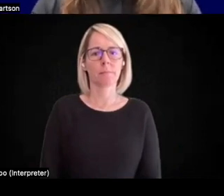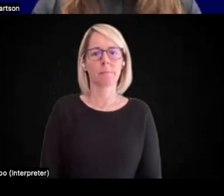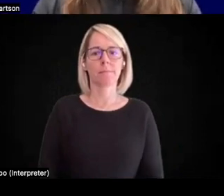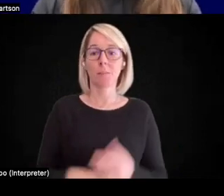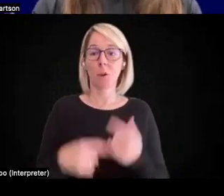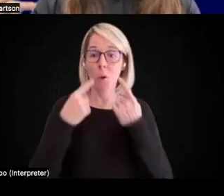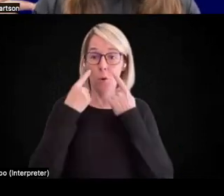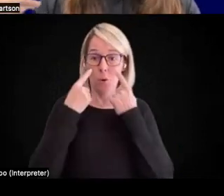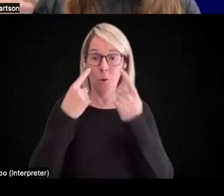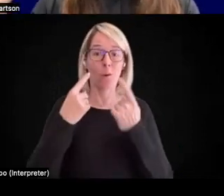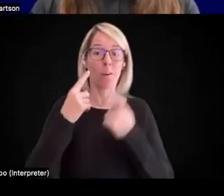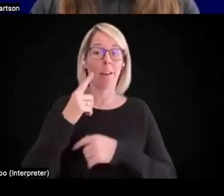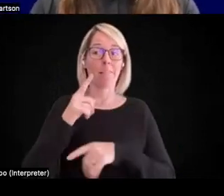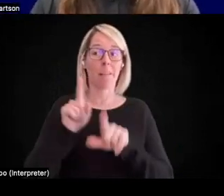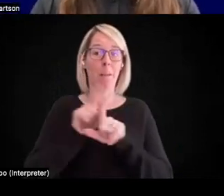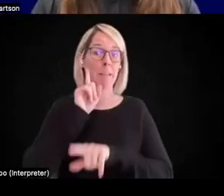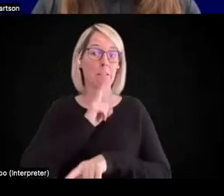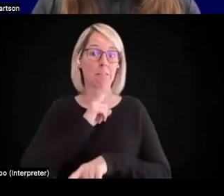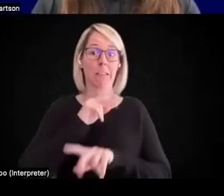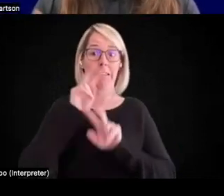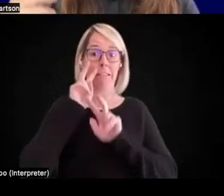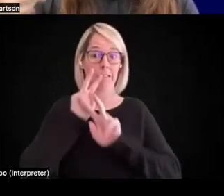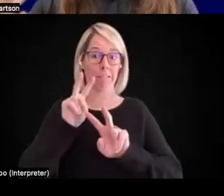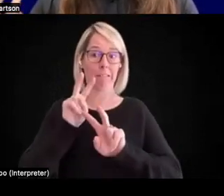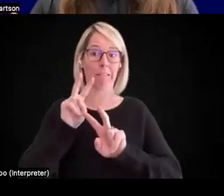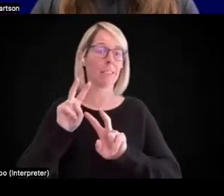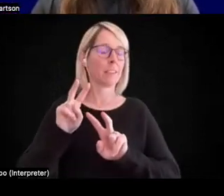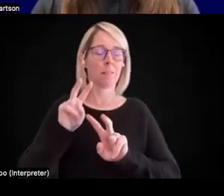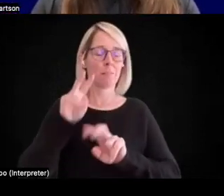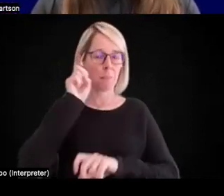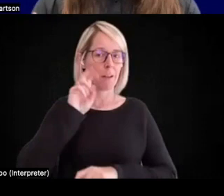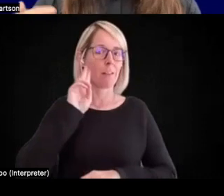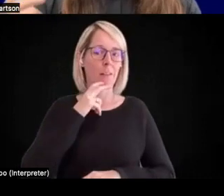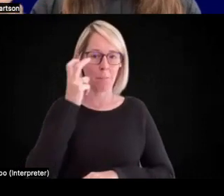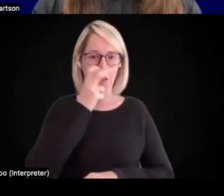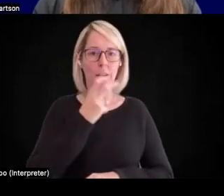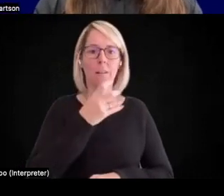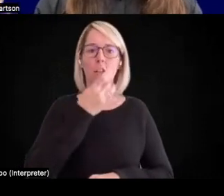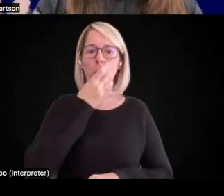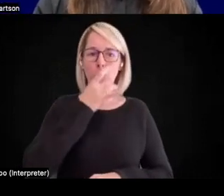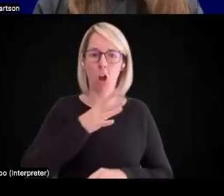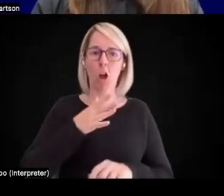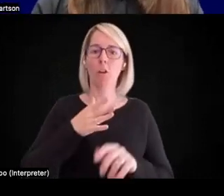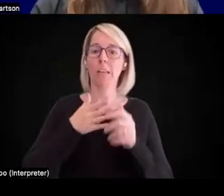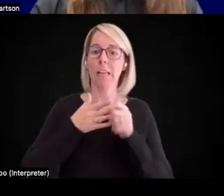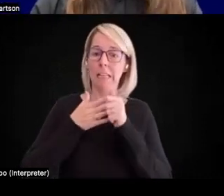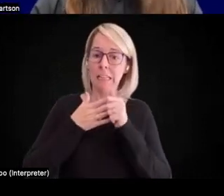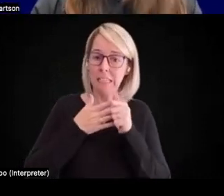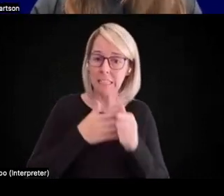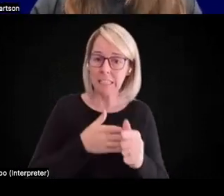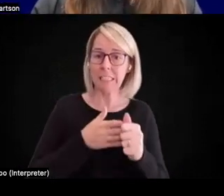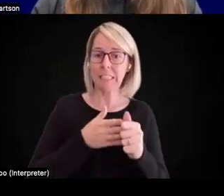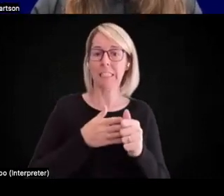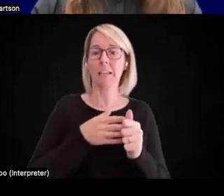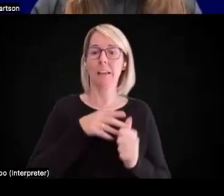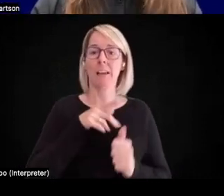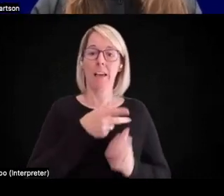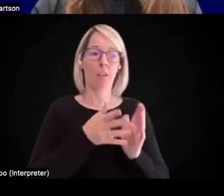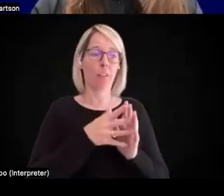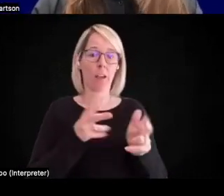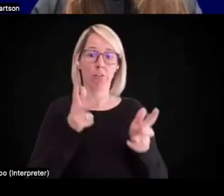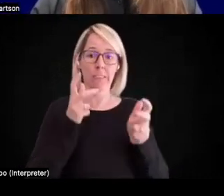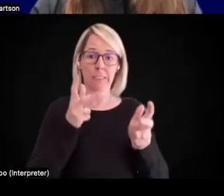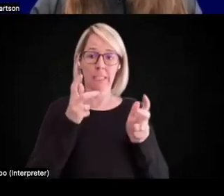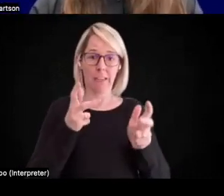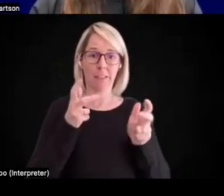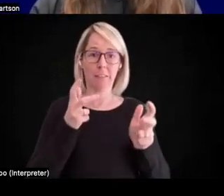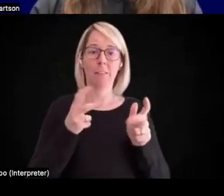about the receiving, thinking about the child leading, thinking about the tempo and thinking